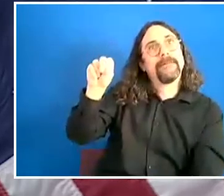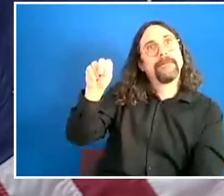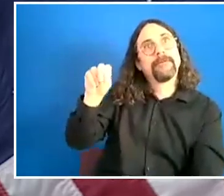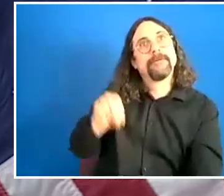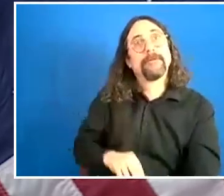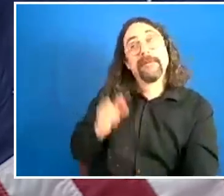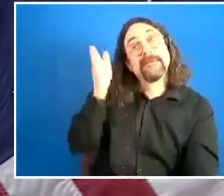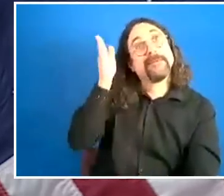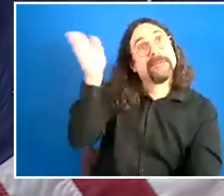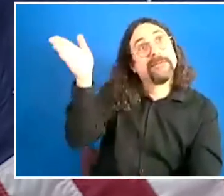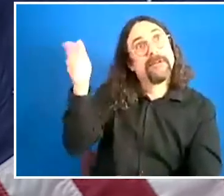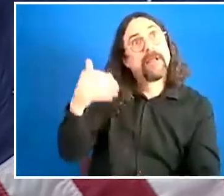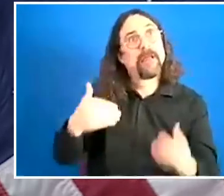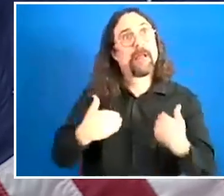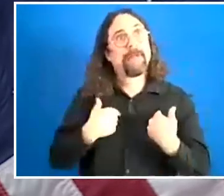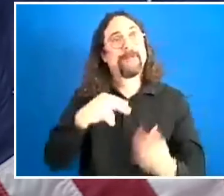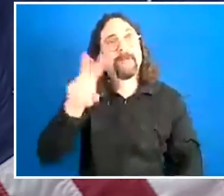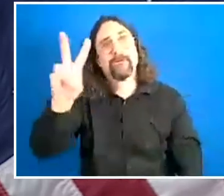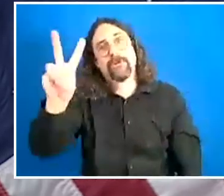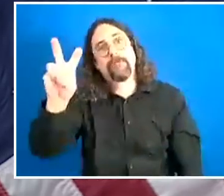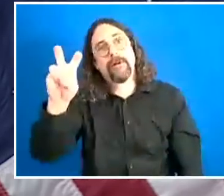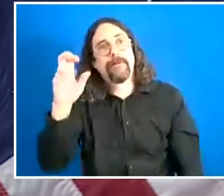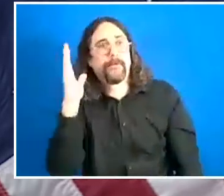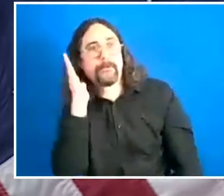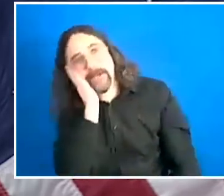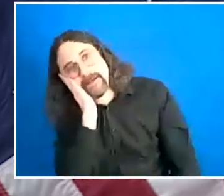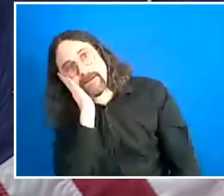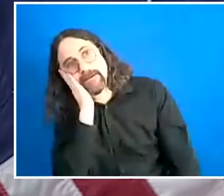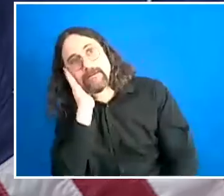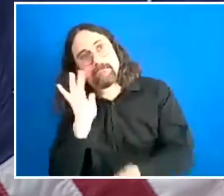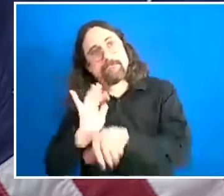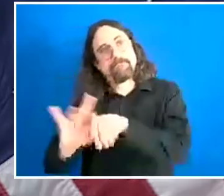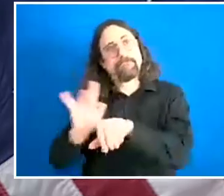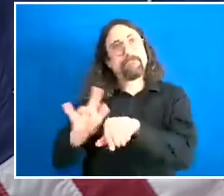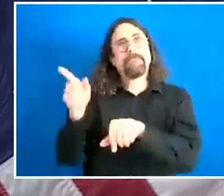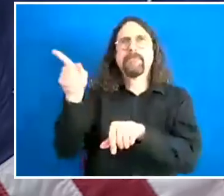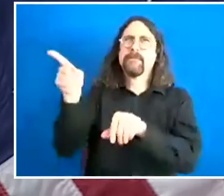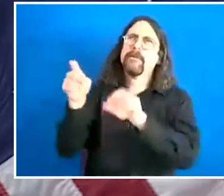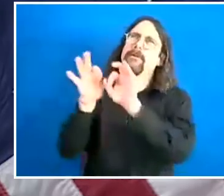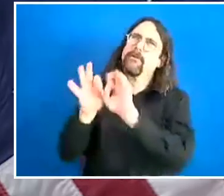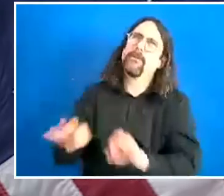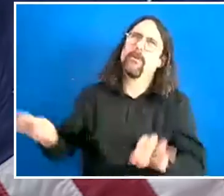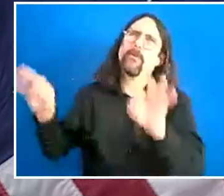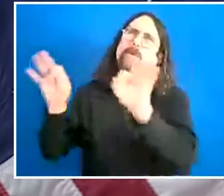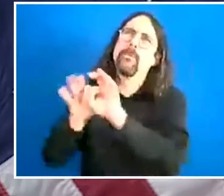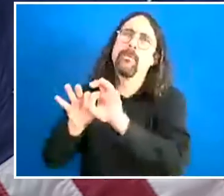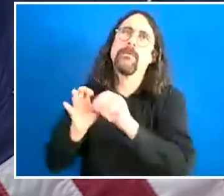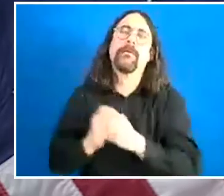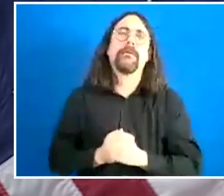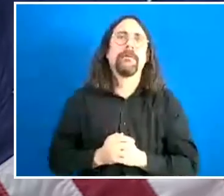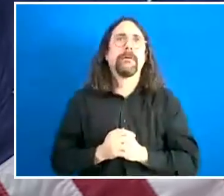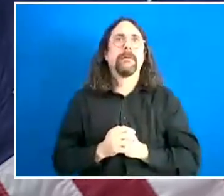DO. AND THE20 0BE DS IS A CRUCIAL PIECE OF THE EQUATION. THE RIGHT SAFE HAVEN BEDS INHE T RIGHT PLACE IS